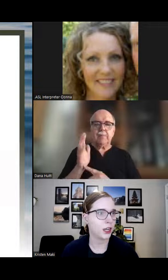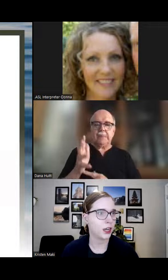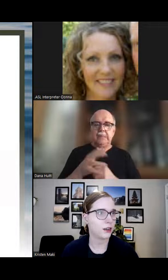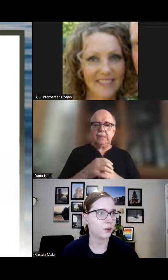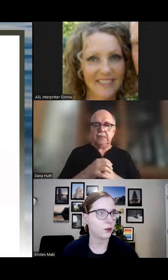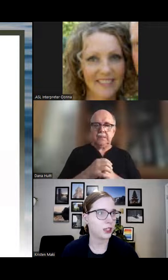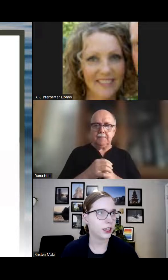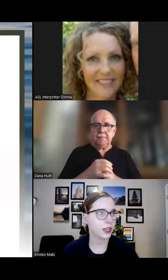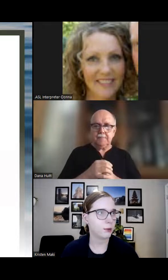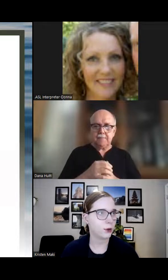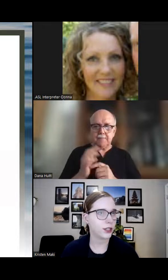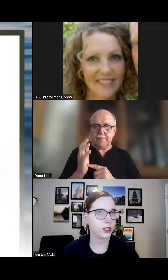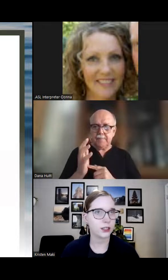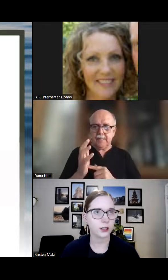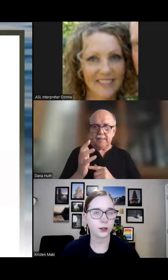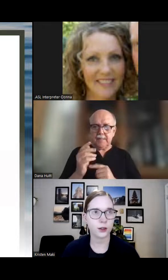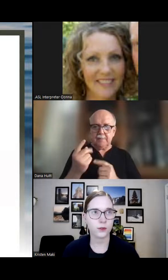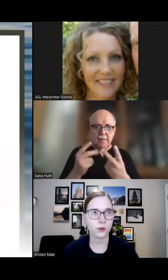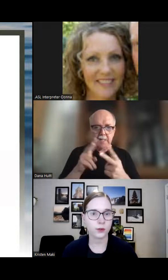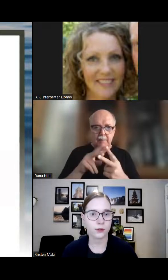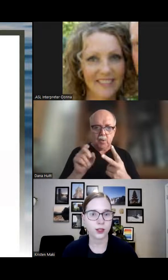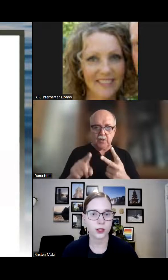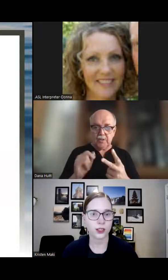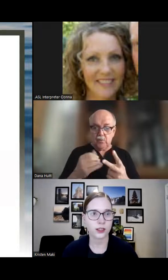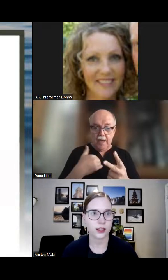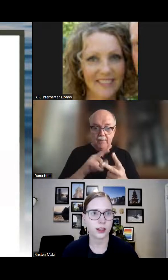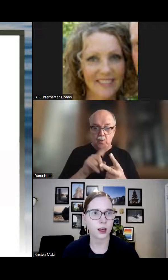. Like we mentioned under WA Cares, you'll be able